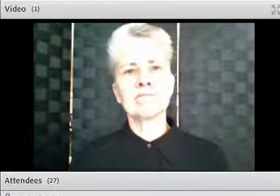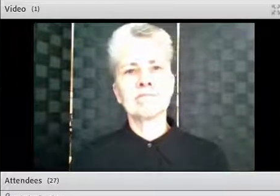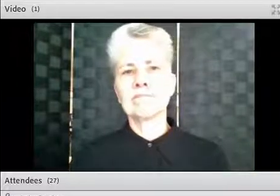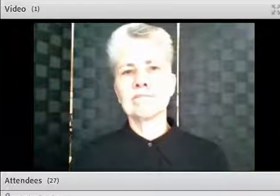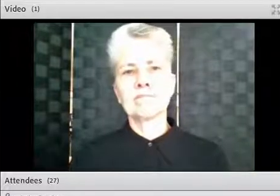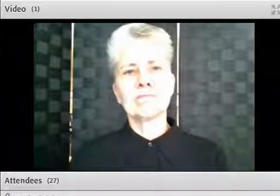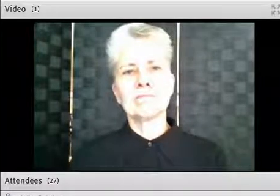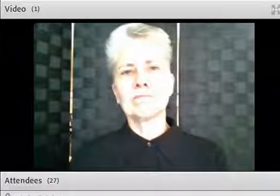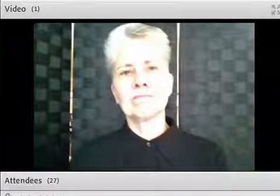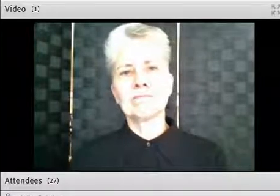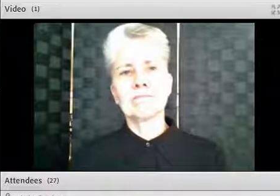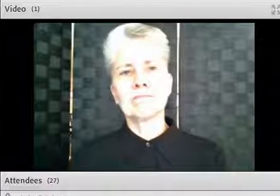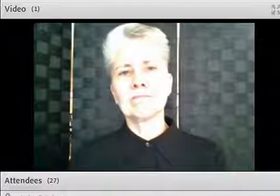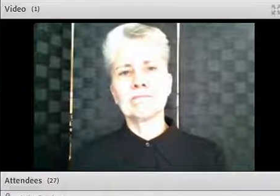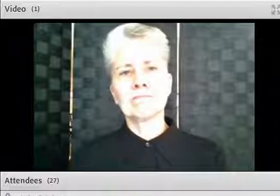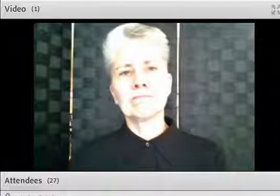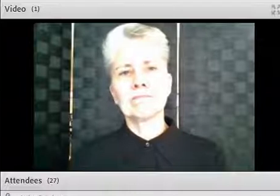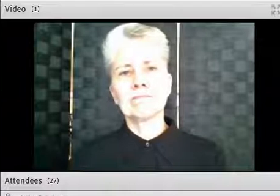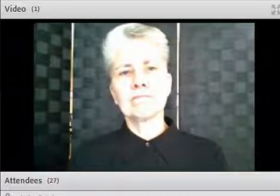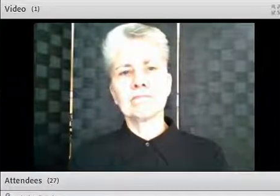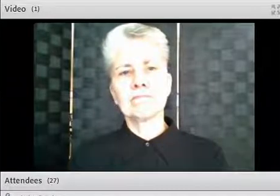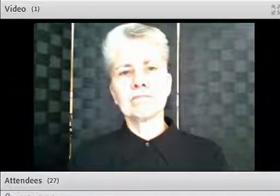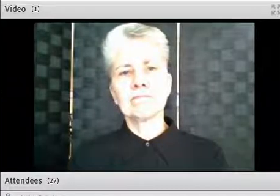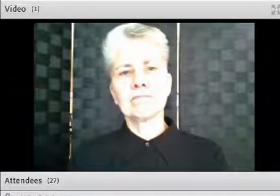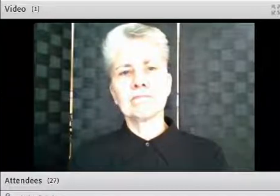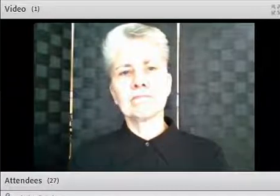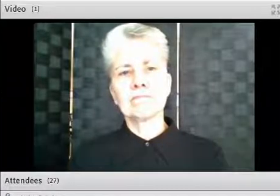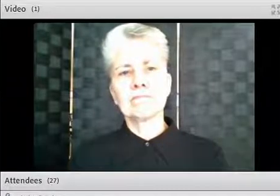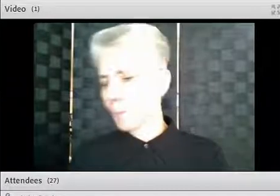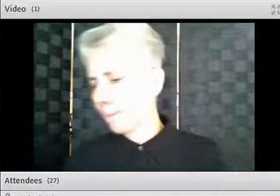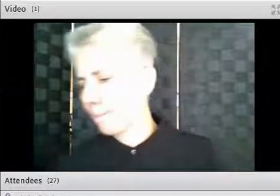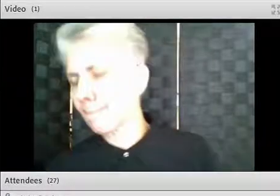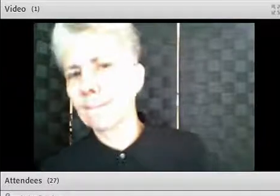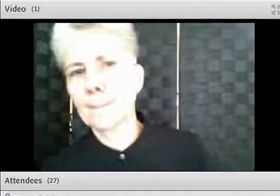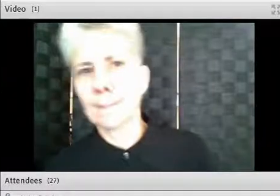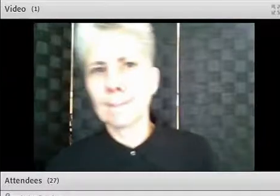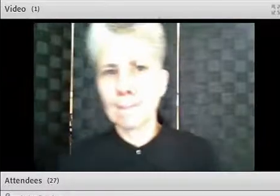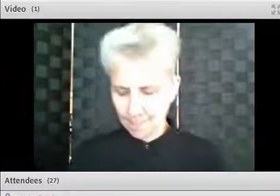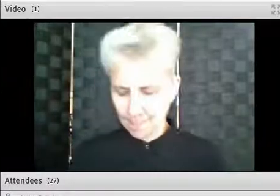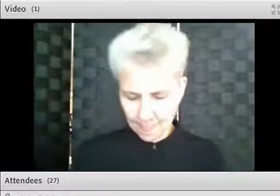okay, the three PDFs on the bottom, but you can see how, like,